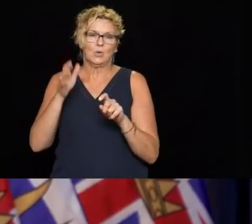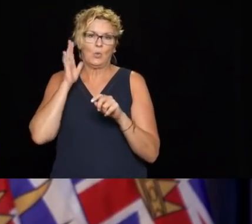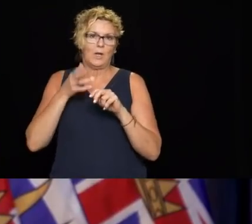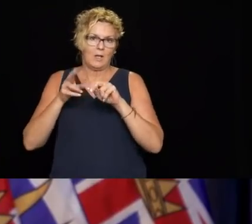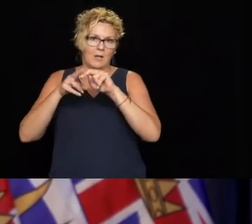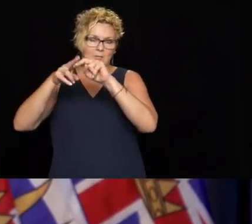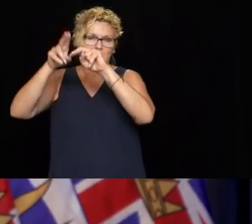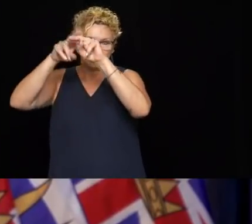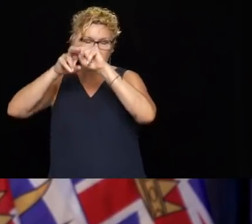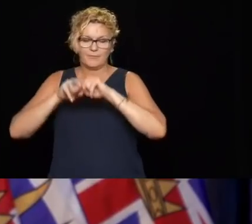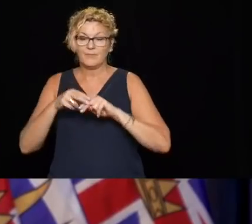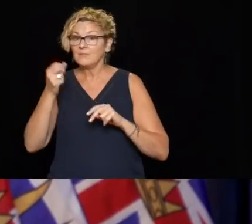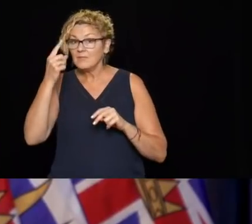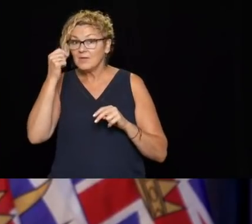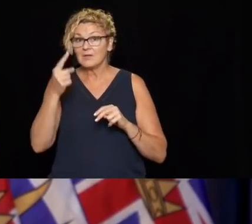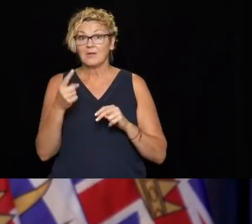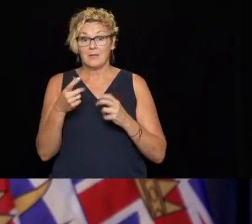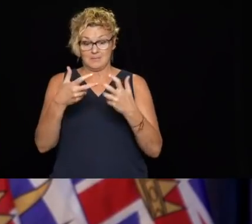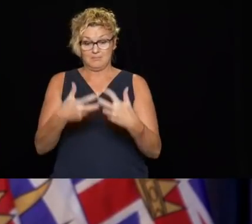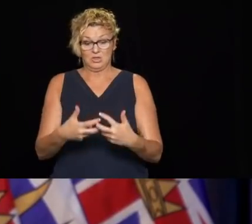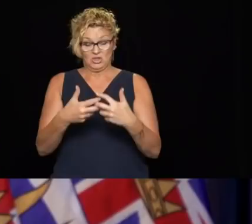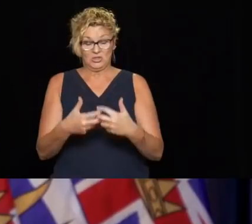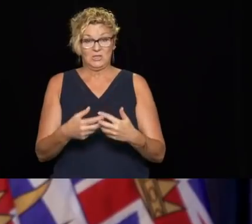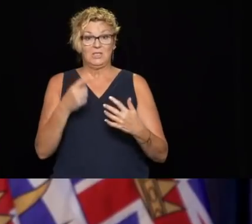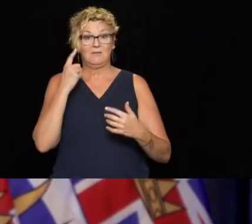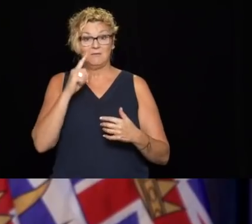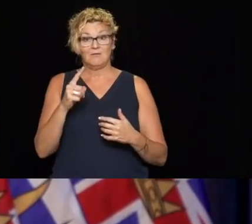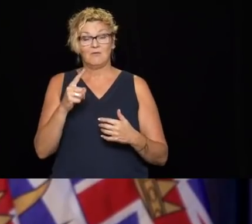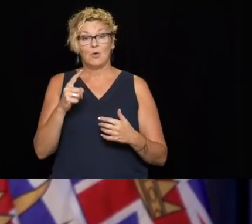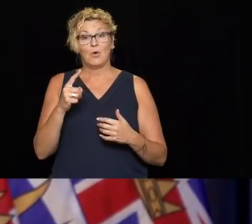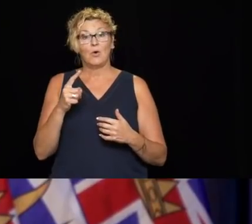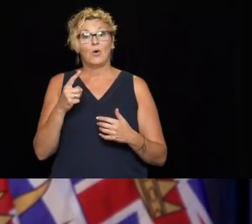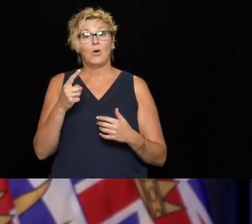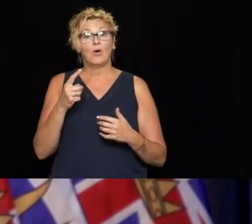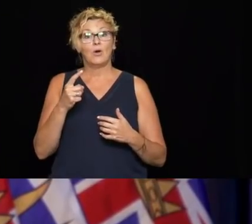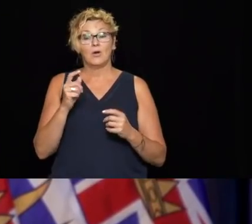testing will go up as well particularly as begin to influenza season,